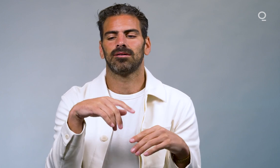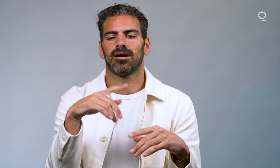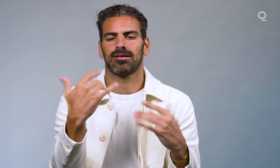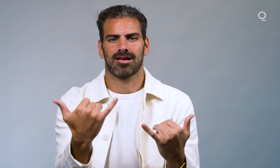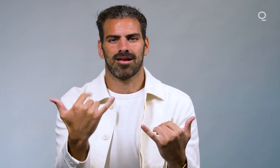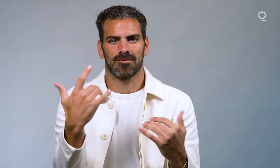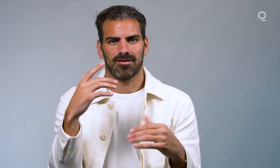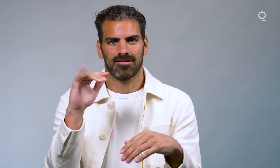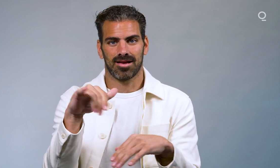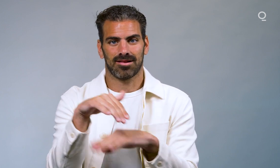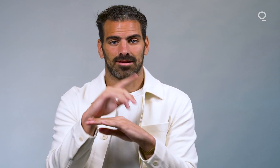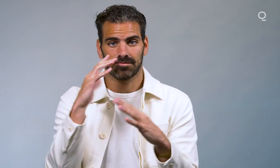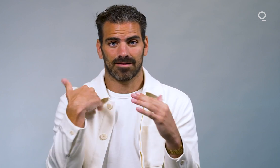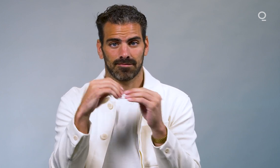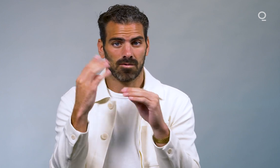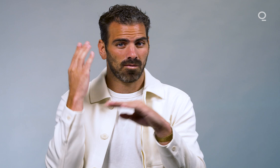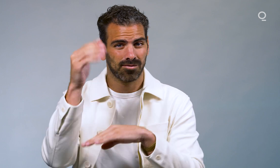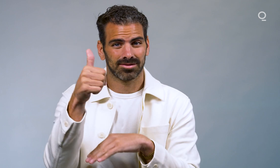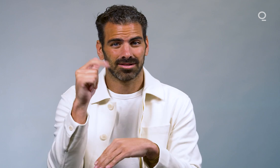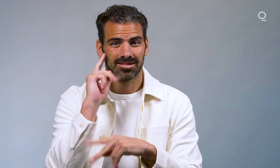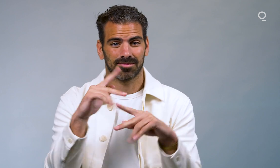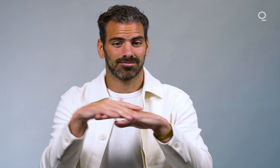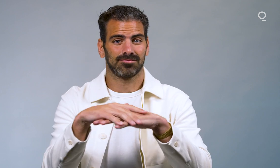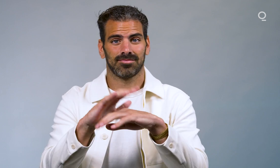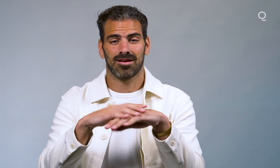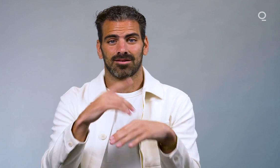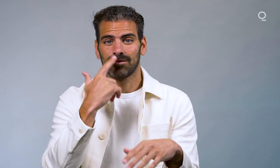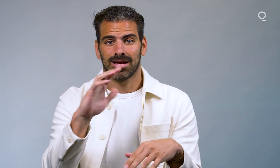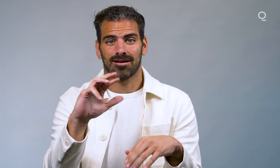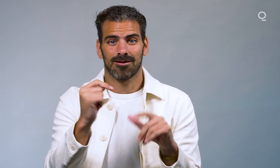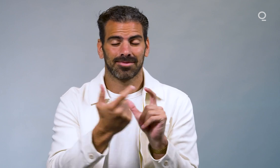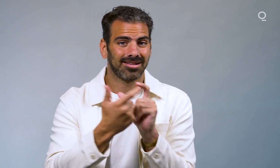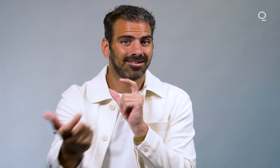I mean, really, truly speaks for itself. But that night we had over 10 deaf people on the red carpet.